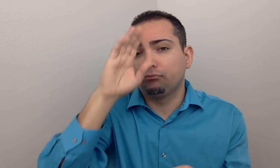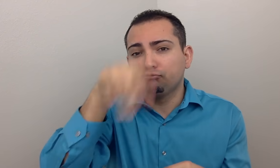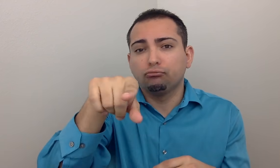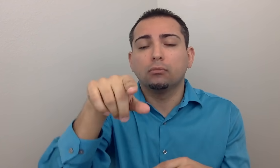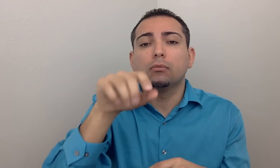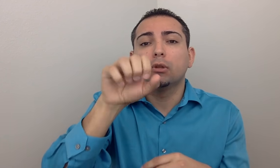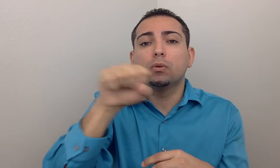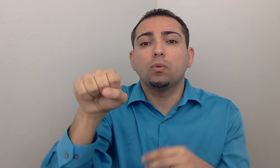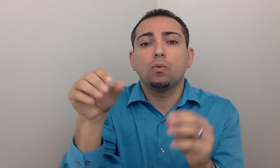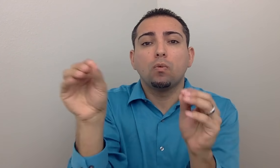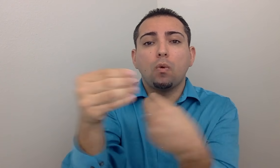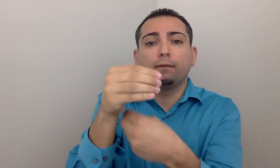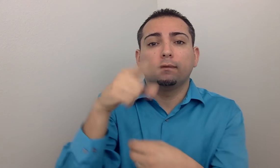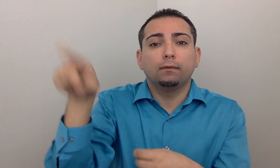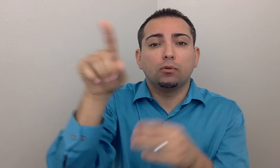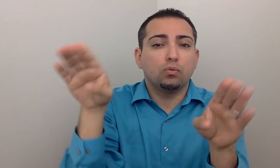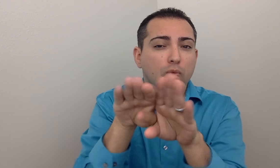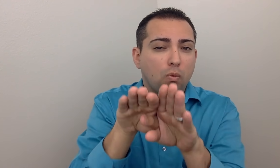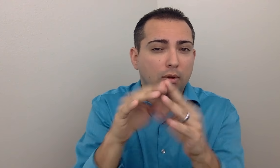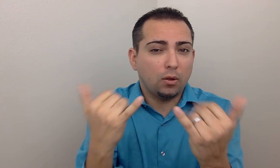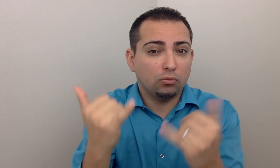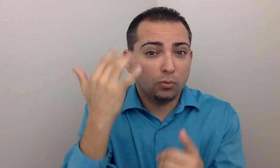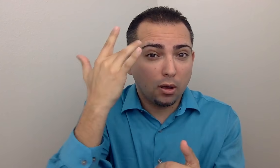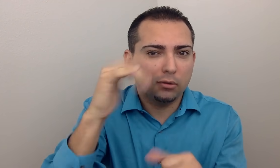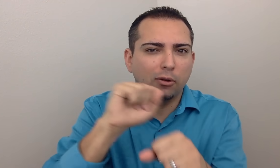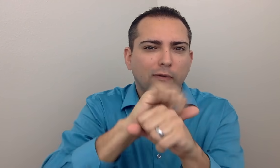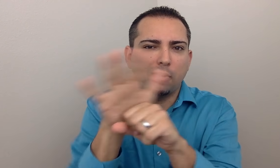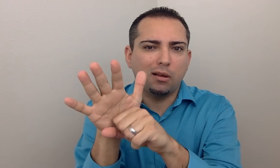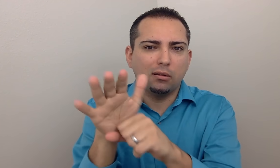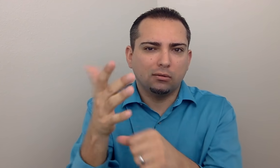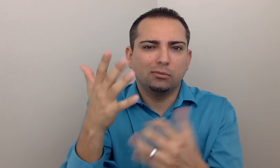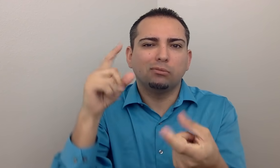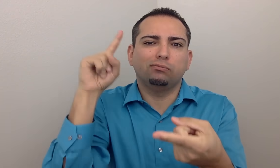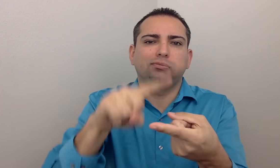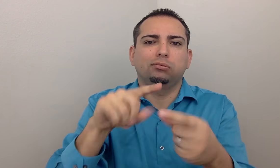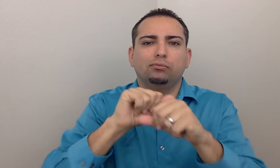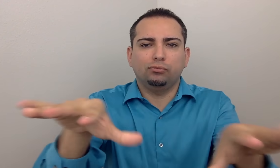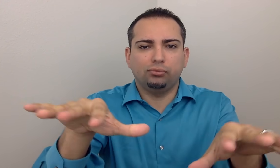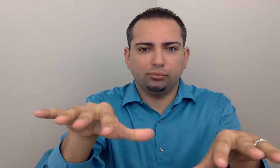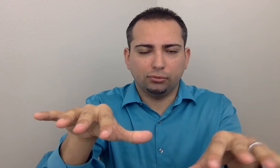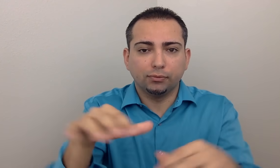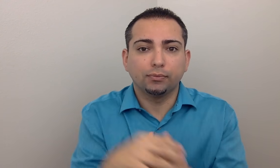As we all know that Social Security office is closed due to minimizing the spreading of coronavirus,